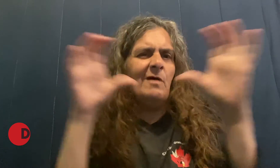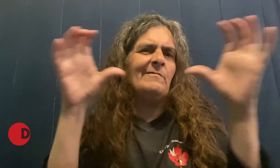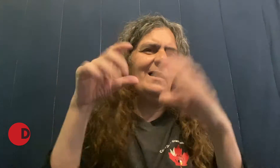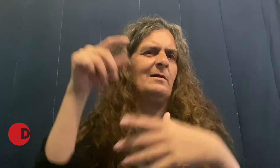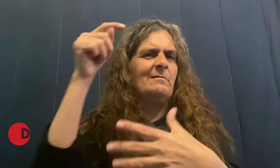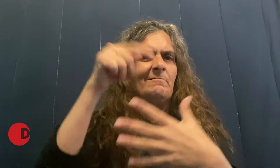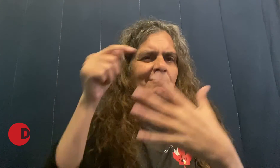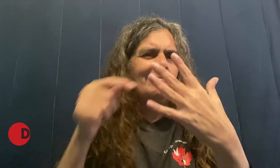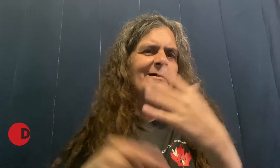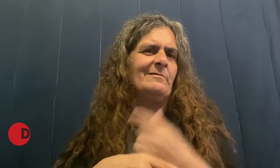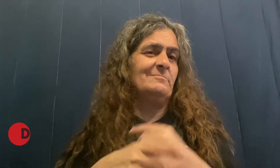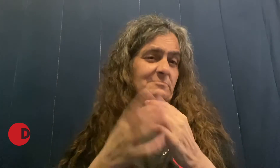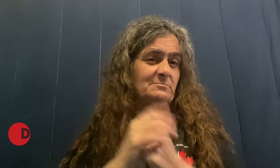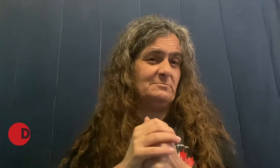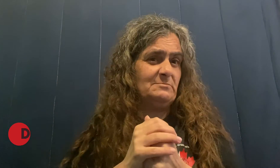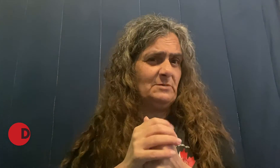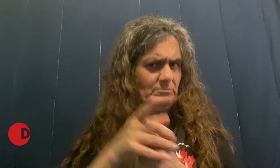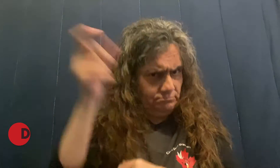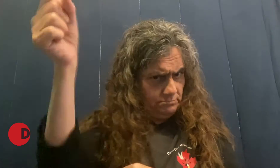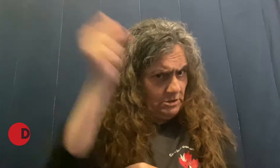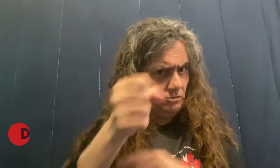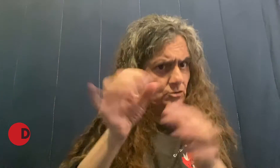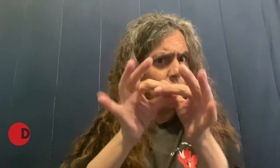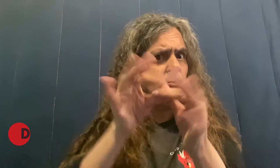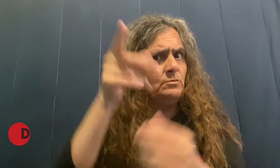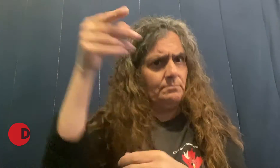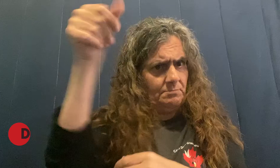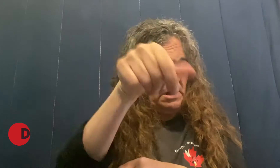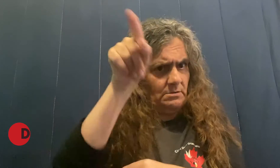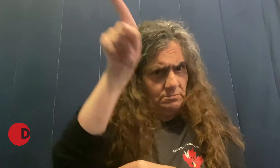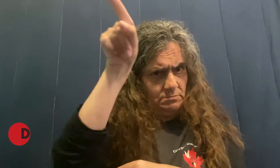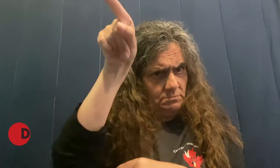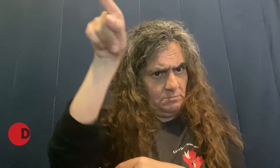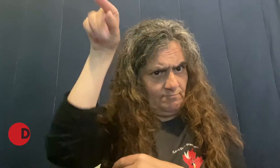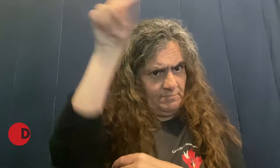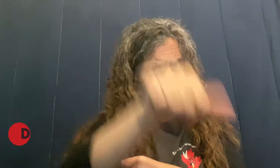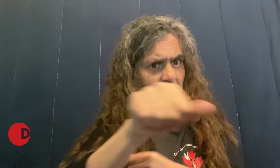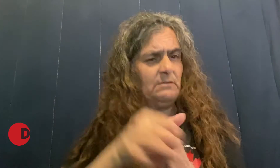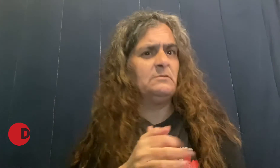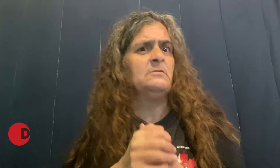Employers need to hire interpreters and pay for them.